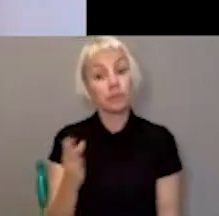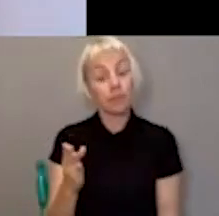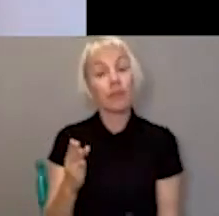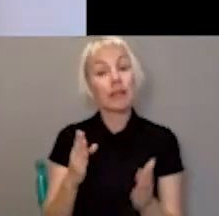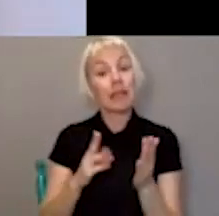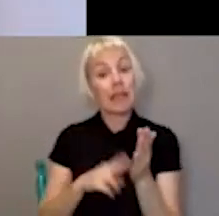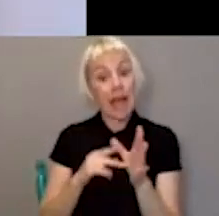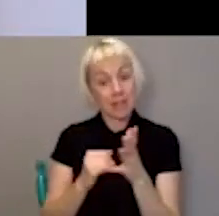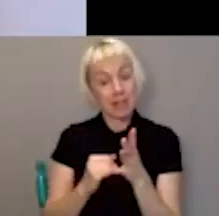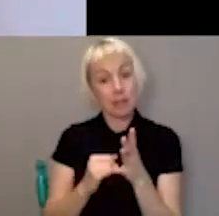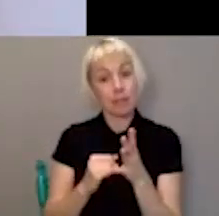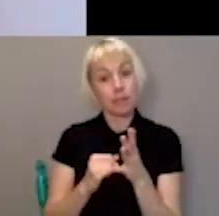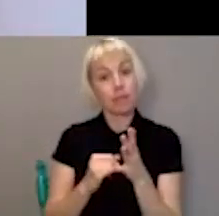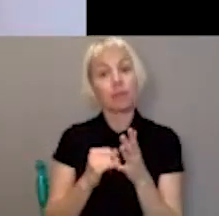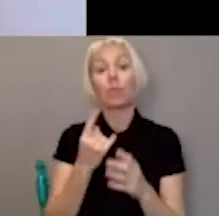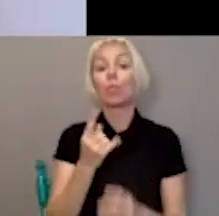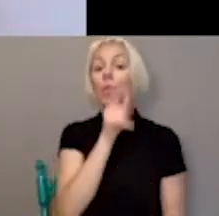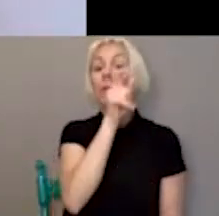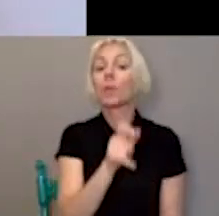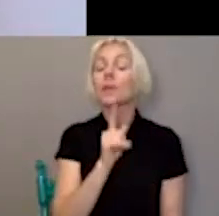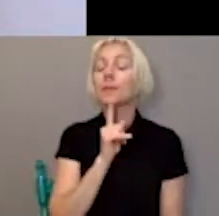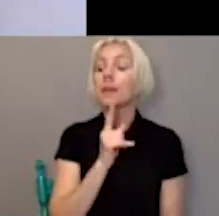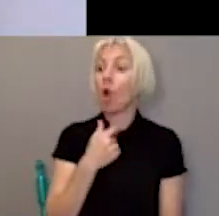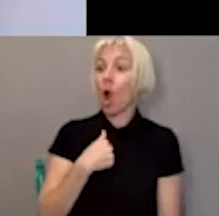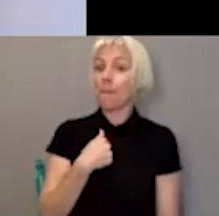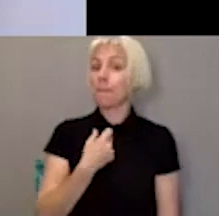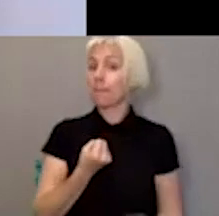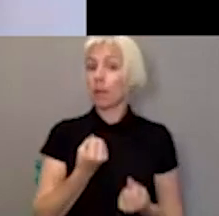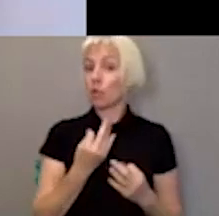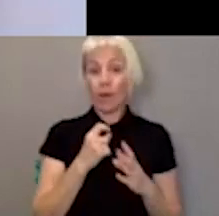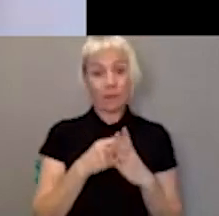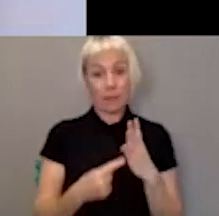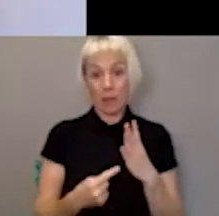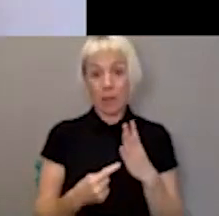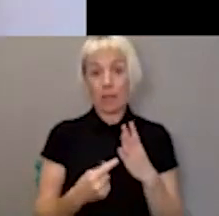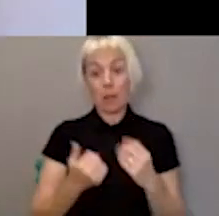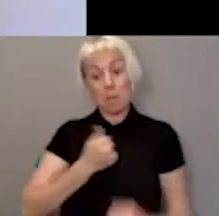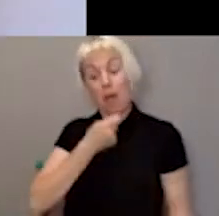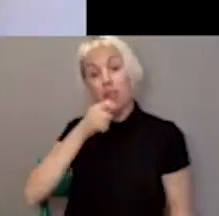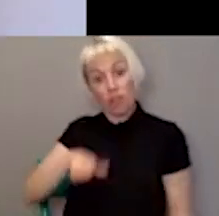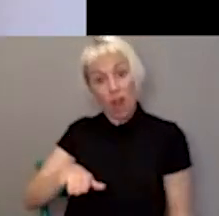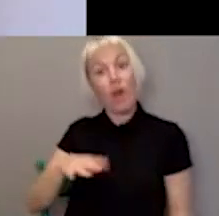able-bodied parent or child with additional needs, how can she advocate for her when this